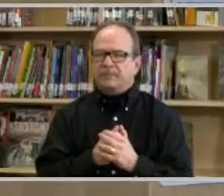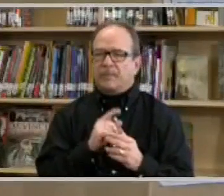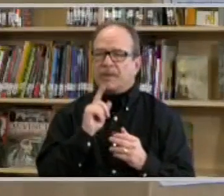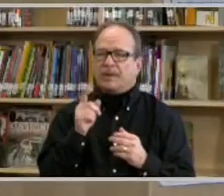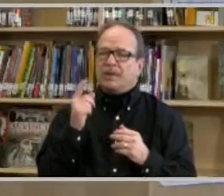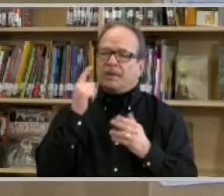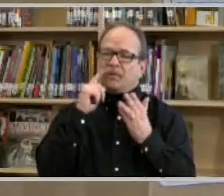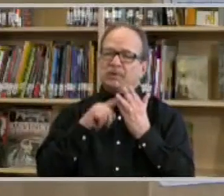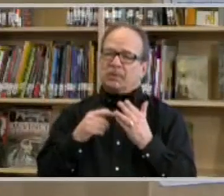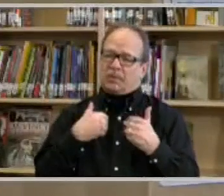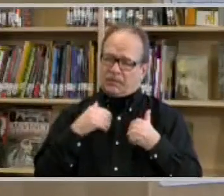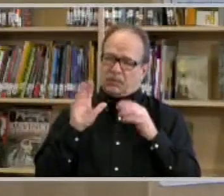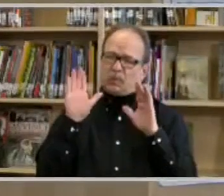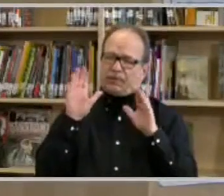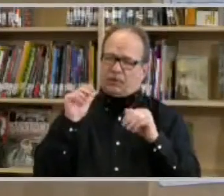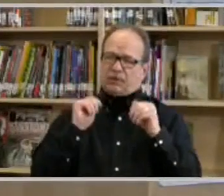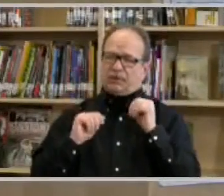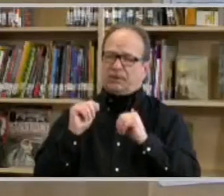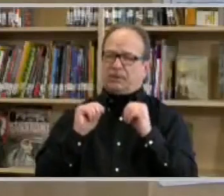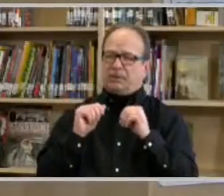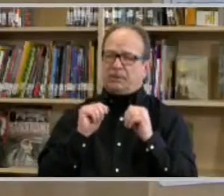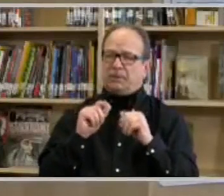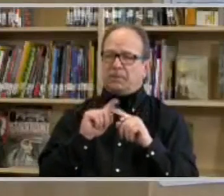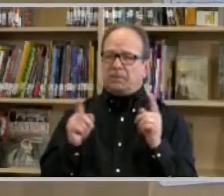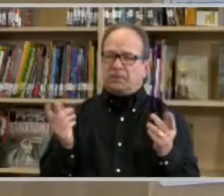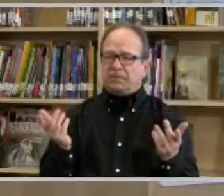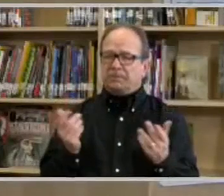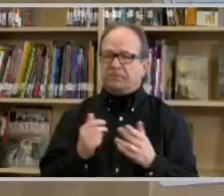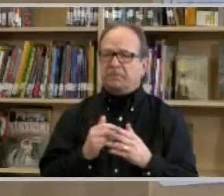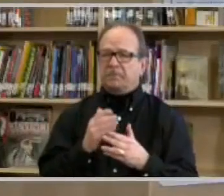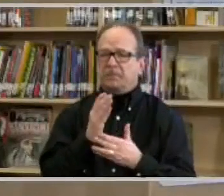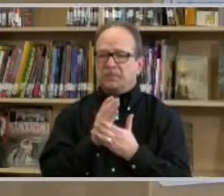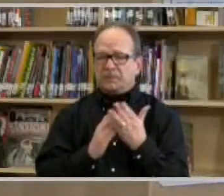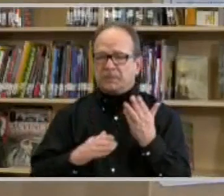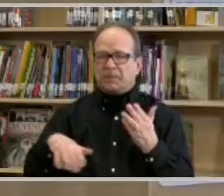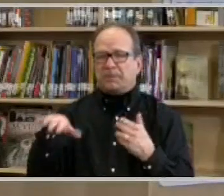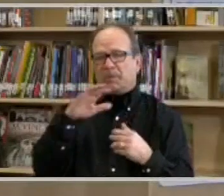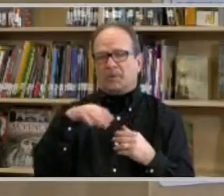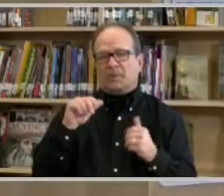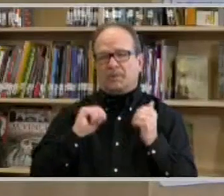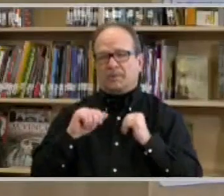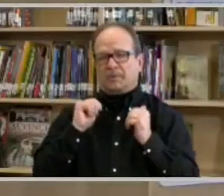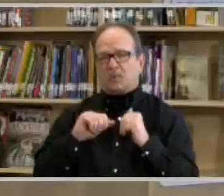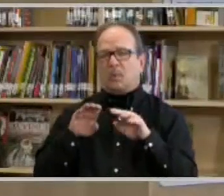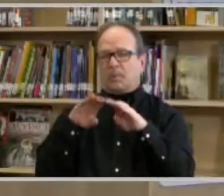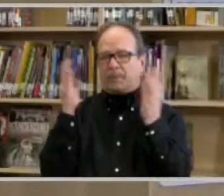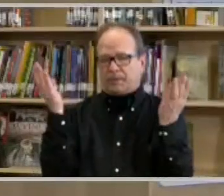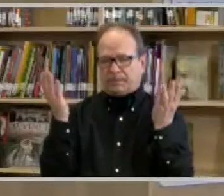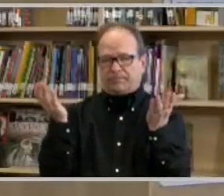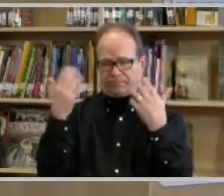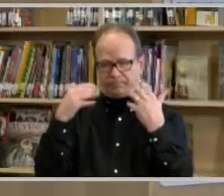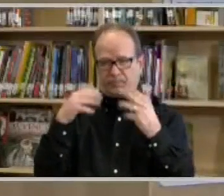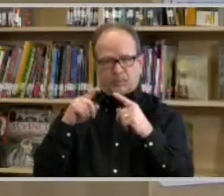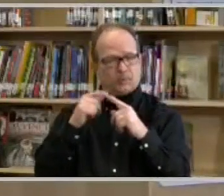WE HAVE AMAZING THEATERS IN THE CITY, AND NOT EVERY PART OF TOWN